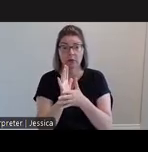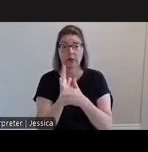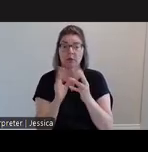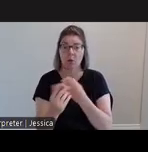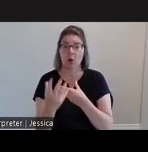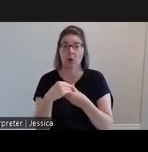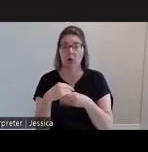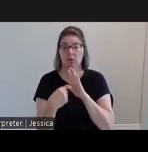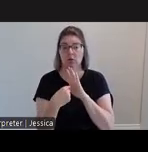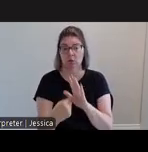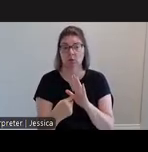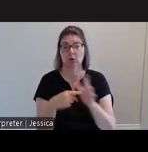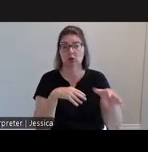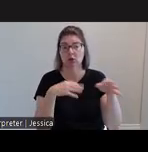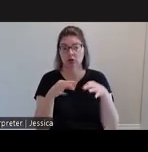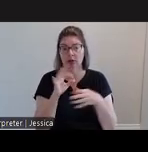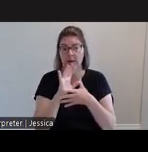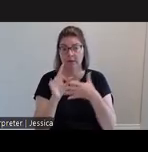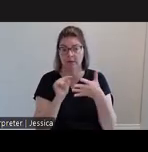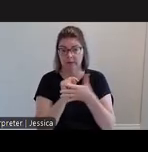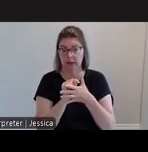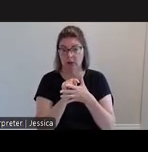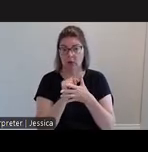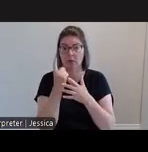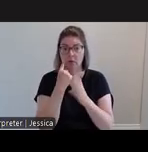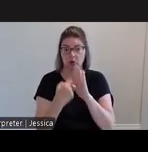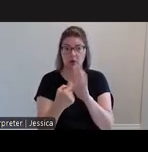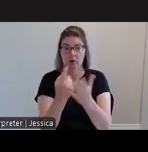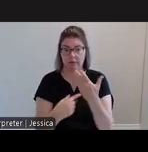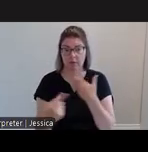Described Video version to everyone, um, which is why it's included in